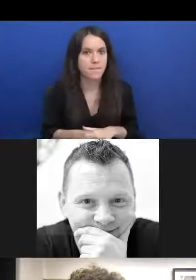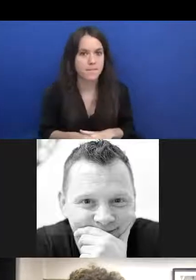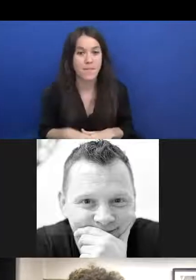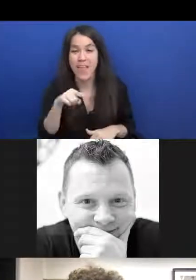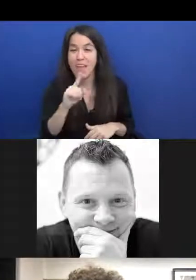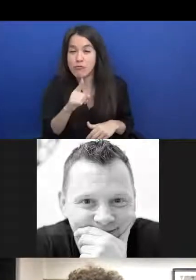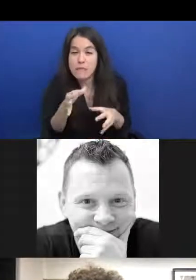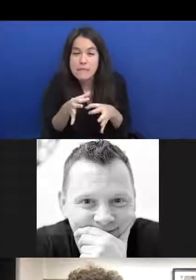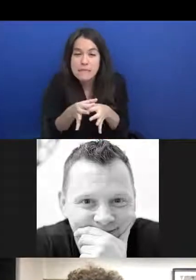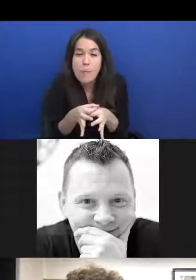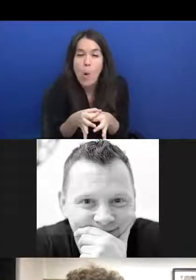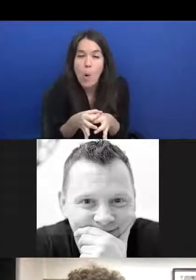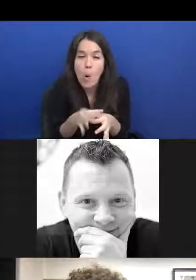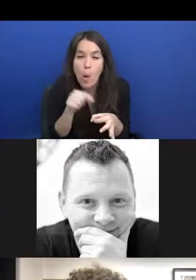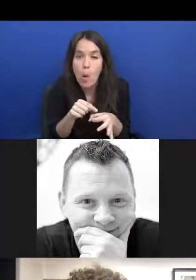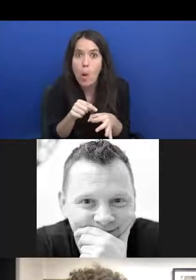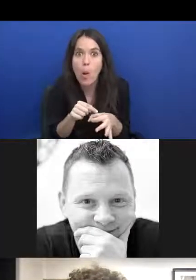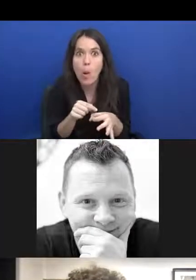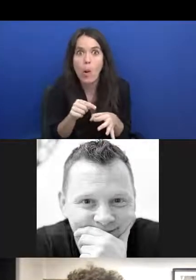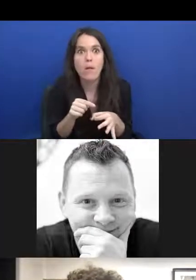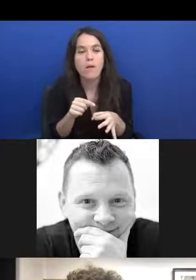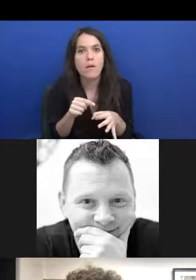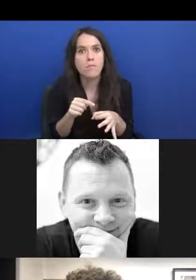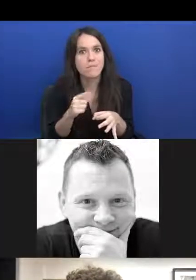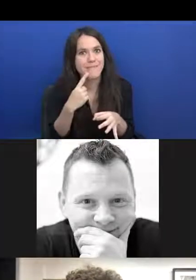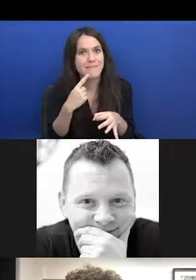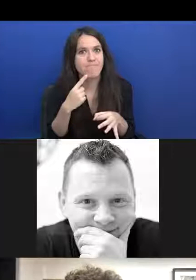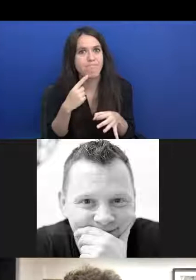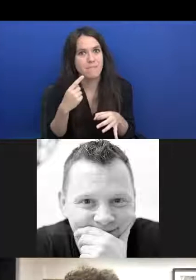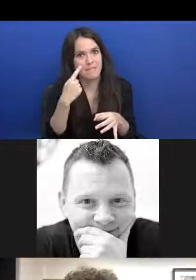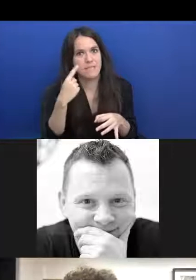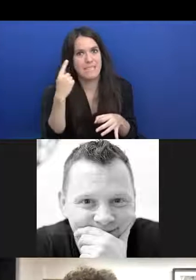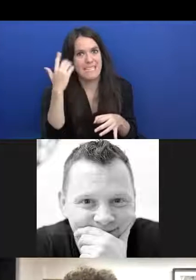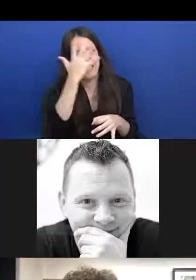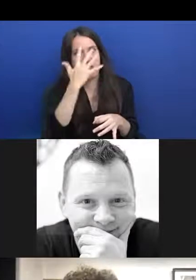still considered strong and it's thought that it probably always had only a few hundred speakers